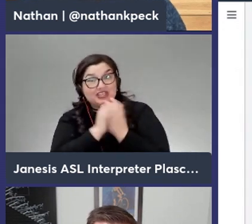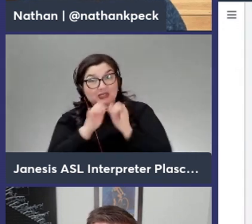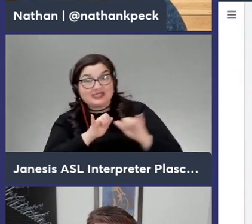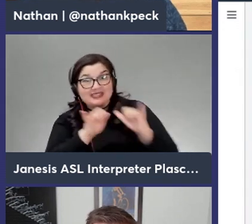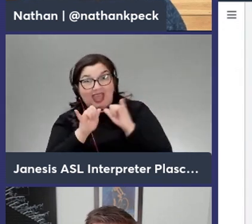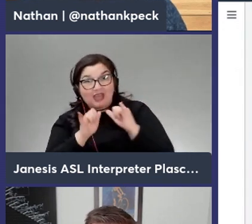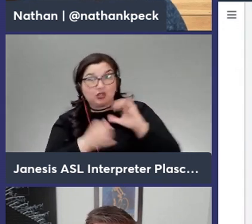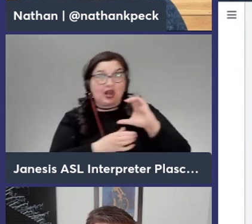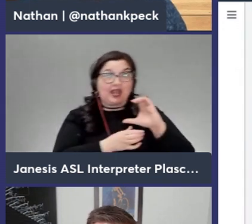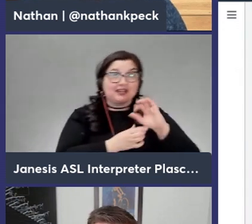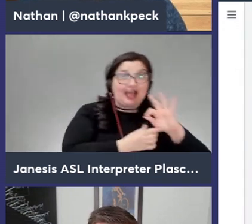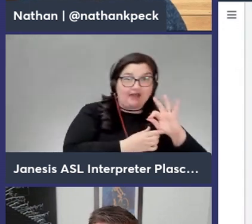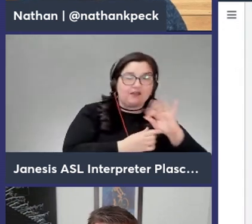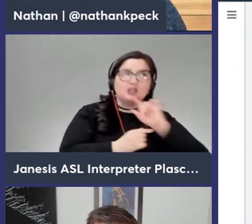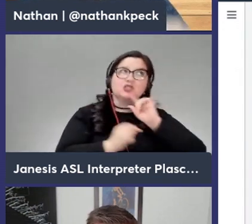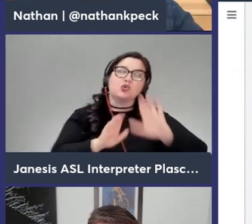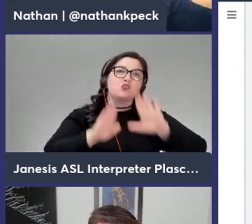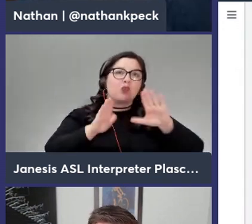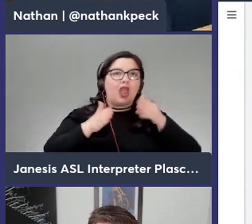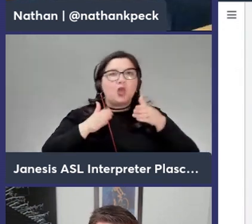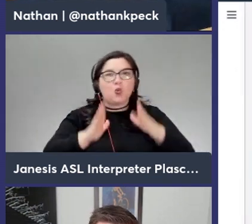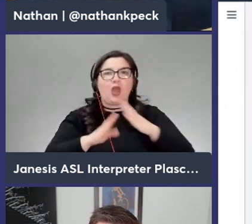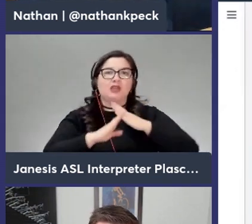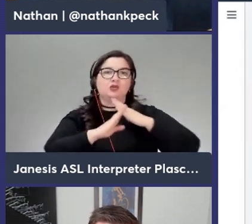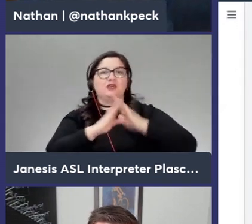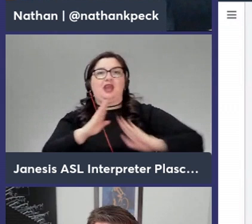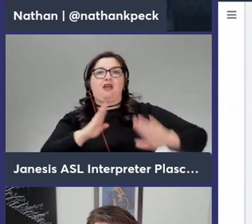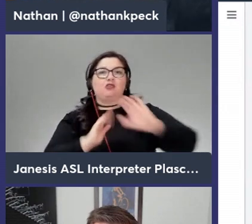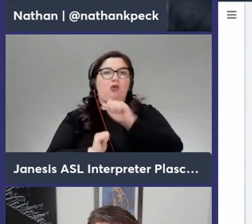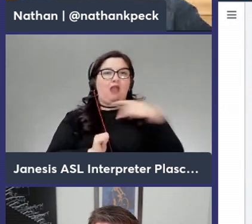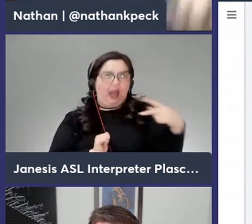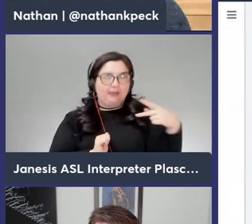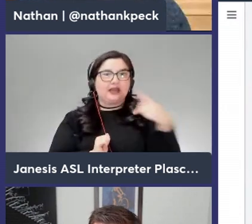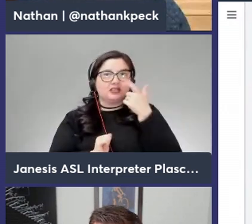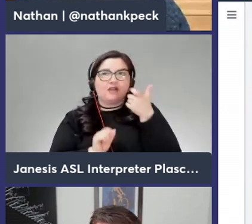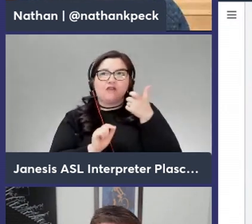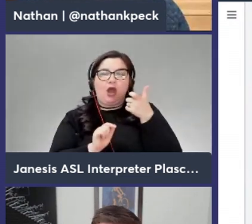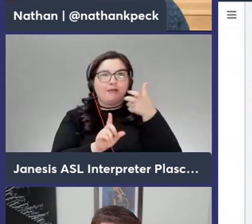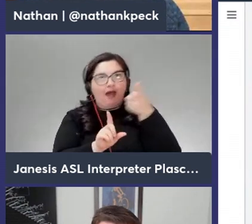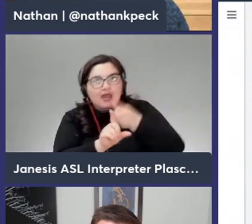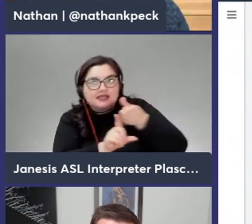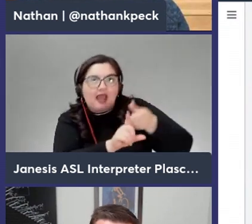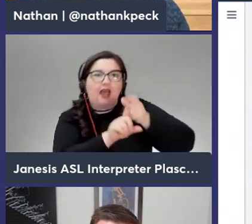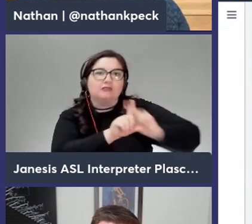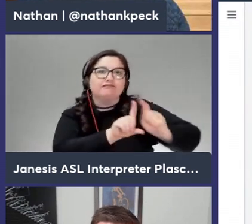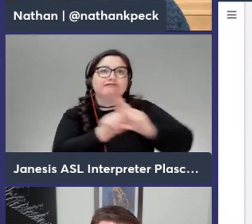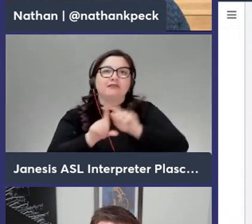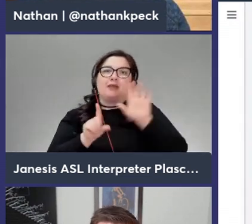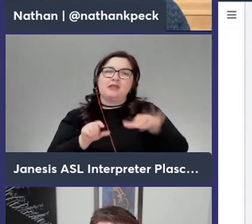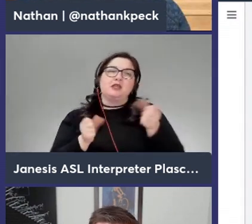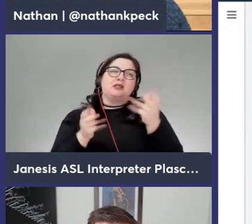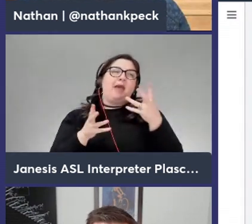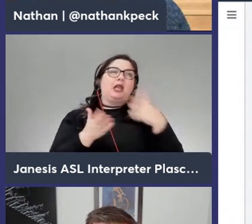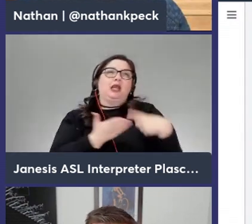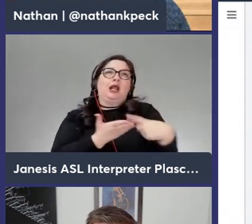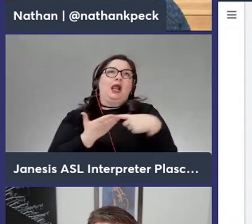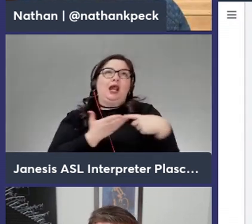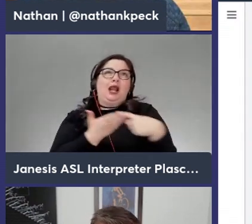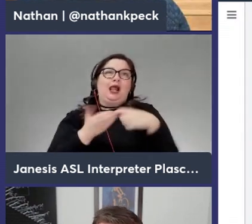to protect your application from denial service attacks. There's a lot of other things we could talk about. I mean, we could probably talk for several days